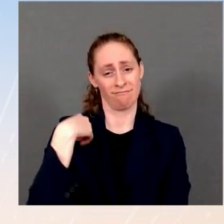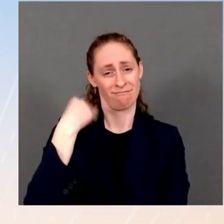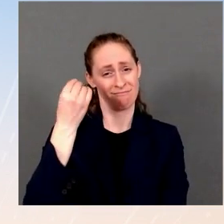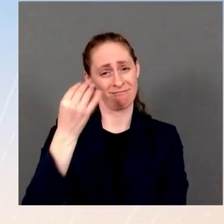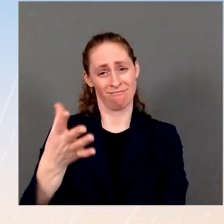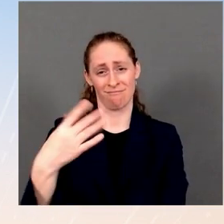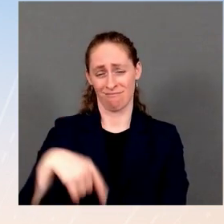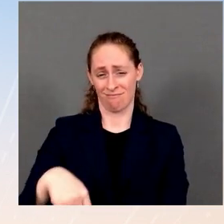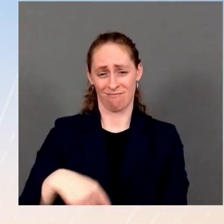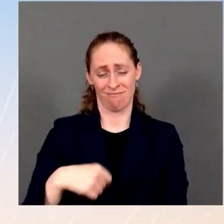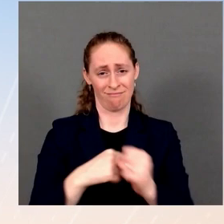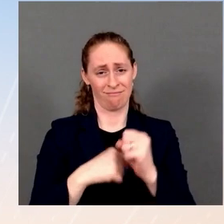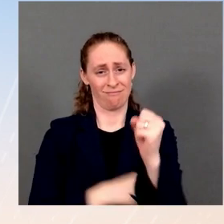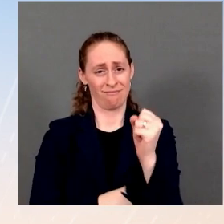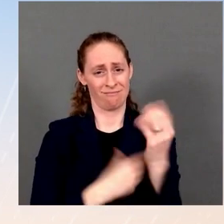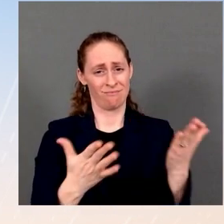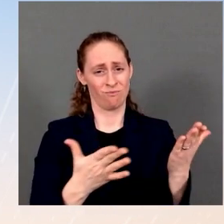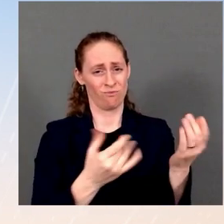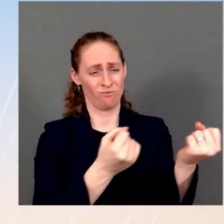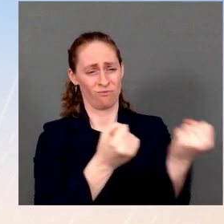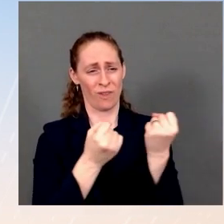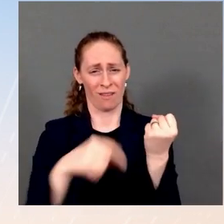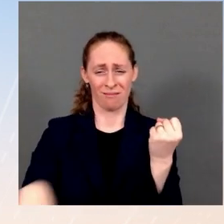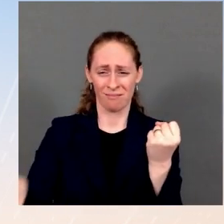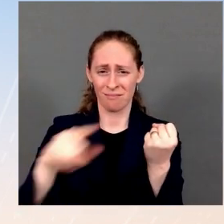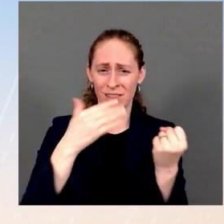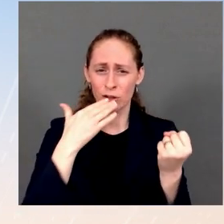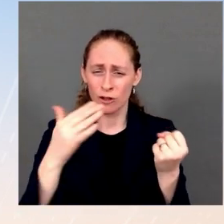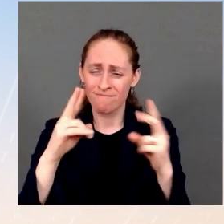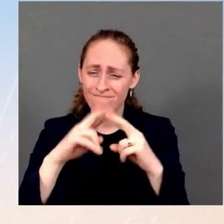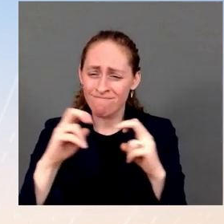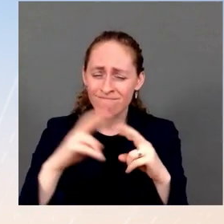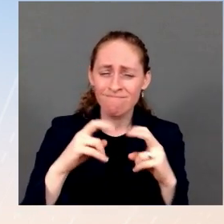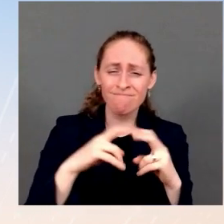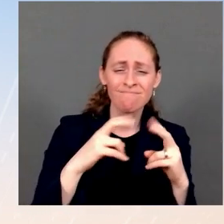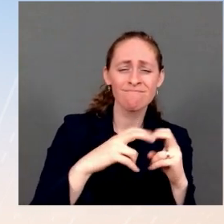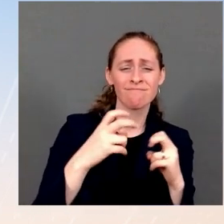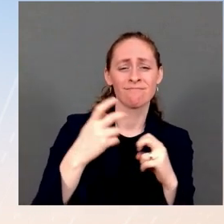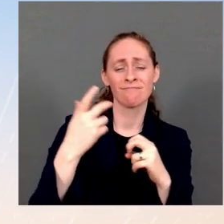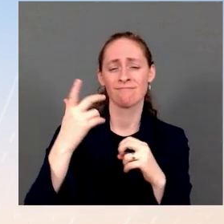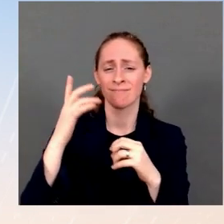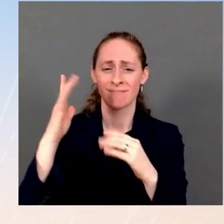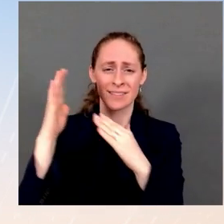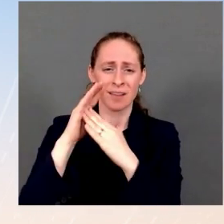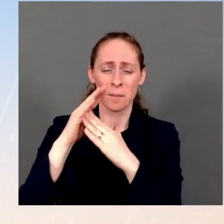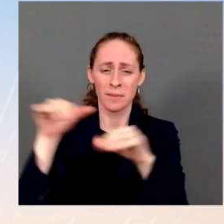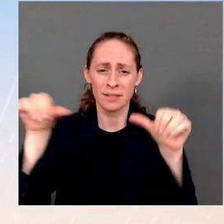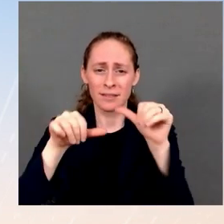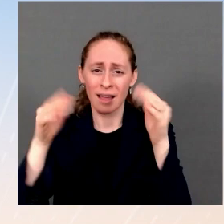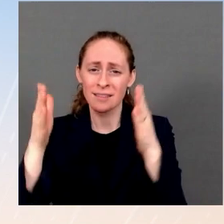And that's going to bring folks along -- bring along the good-paying jobs that the President talks about